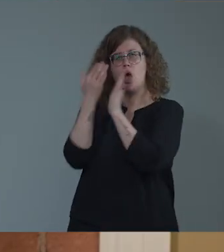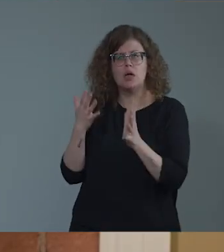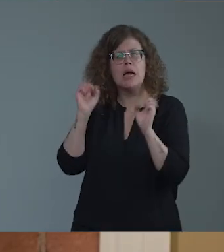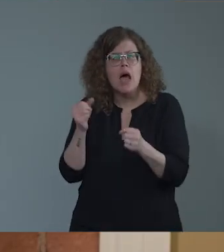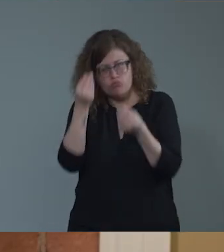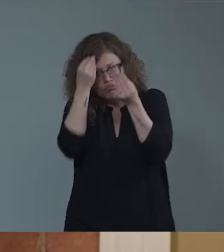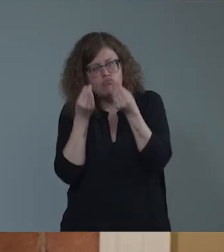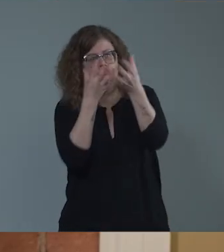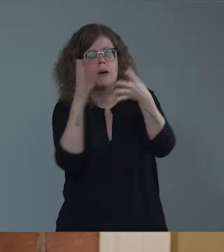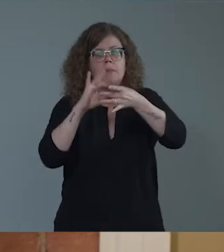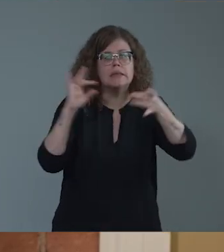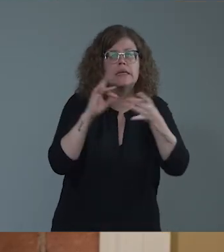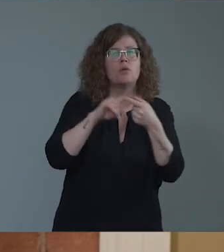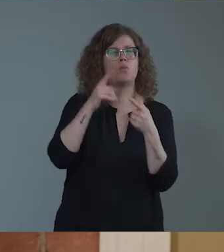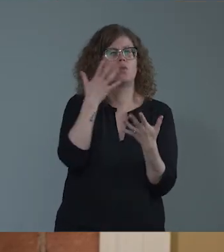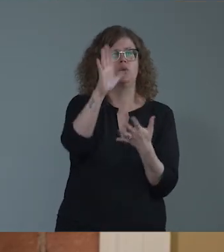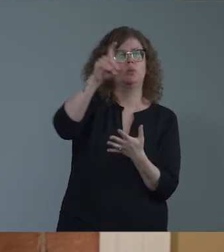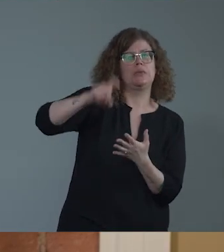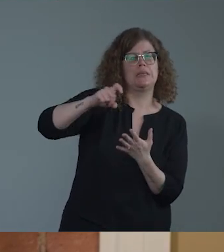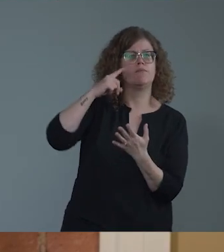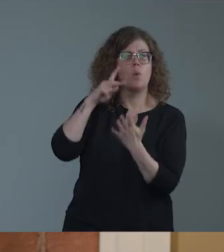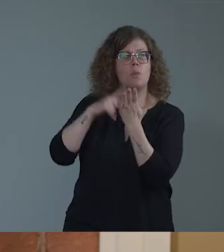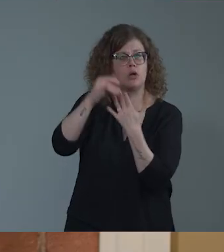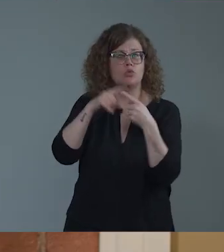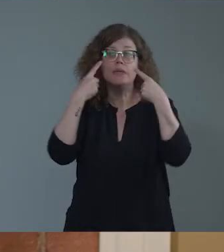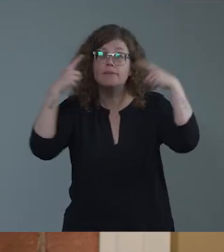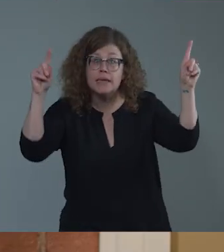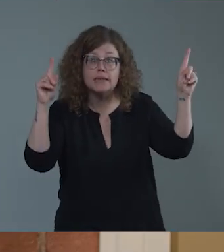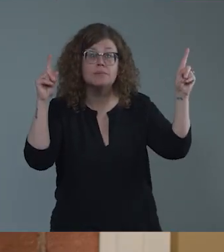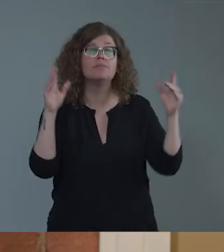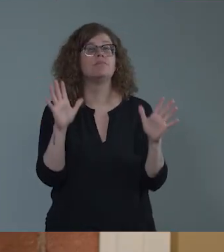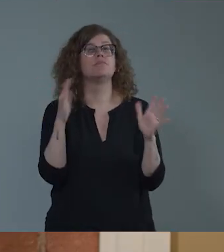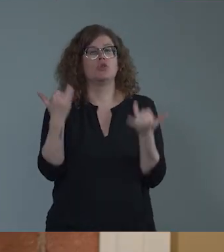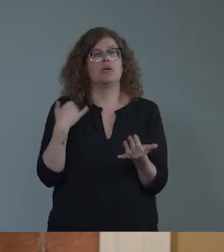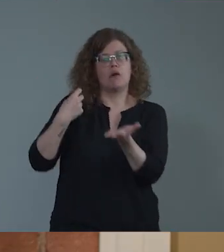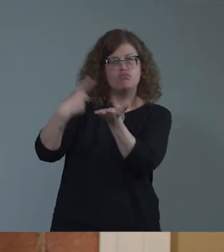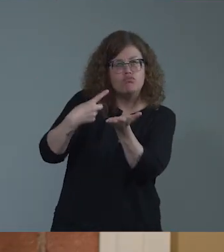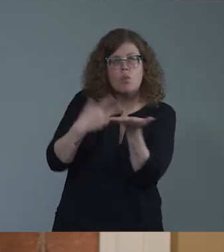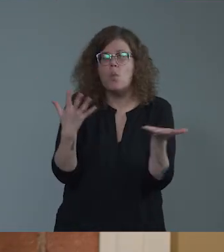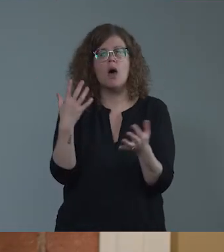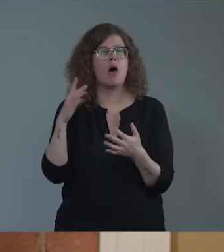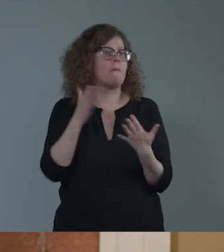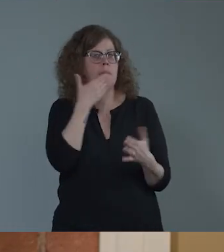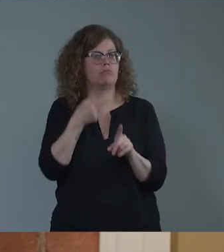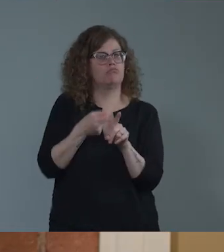the best practices for hiring, contracting, and paying artists, as well as how to attract the right artist to your project